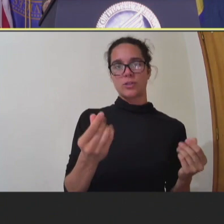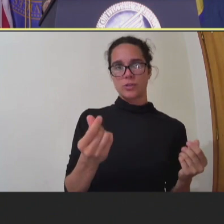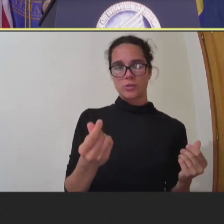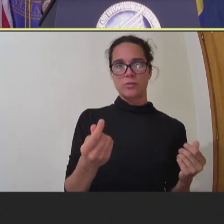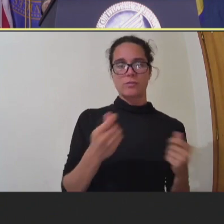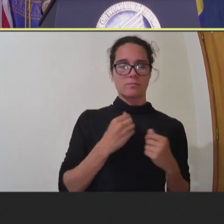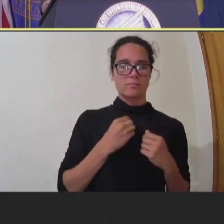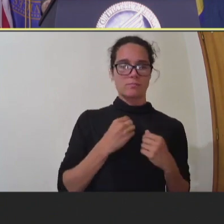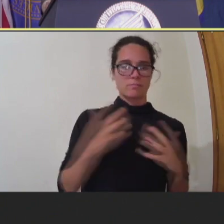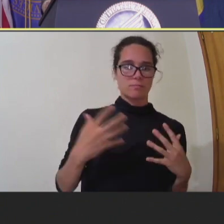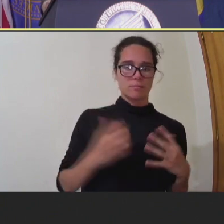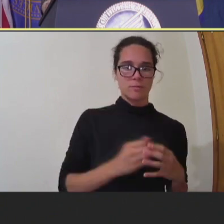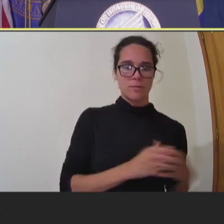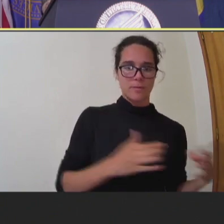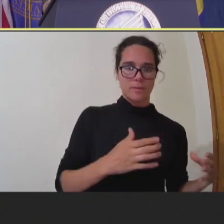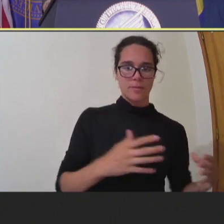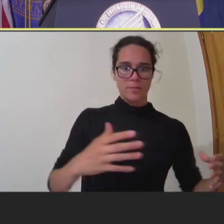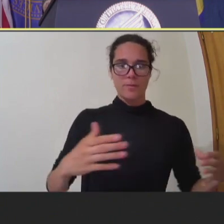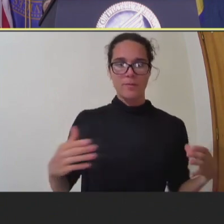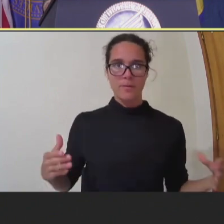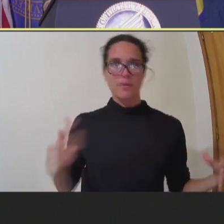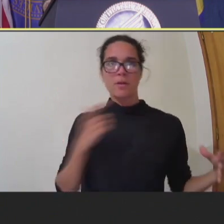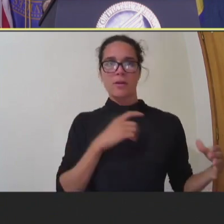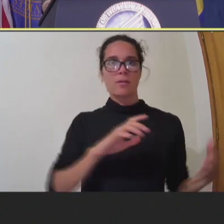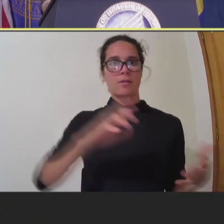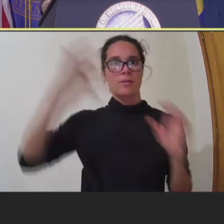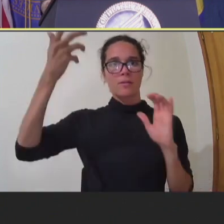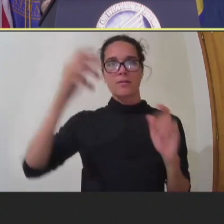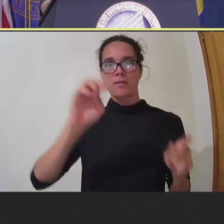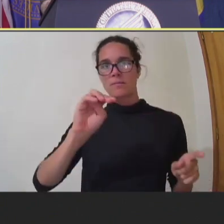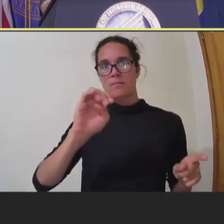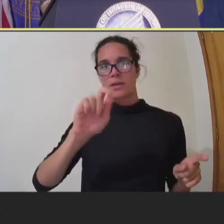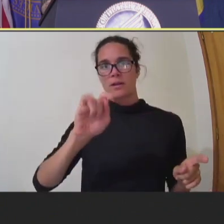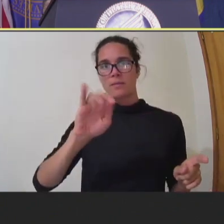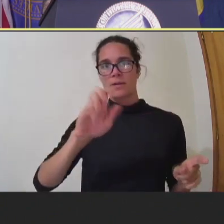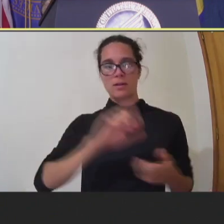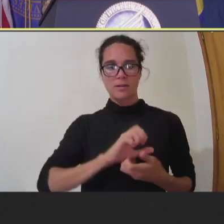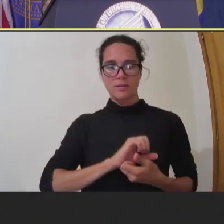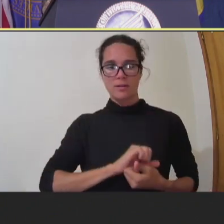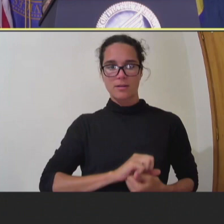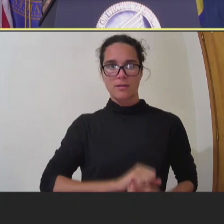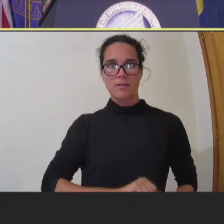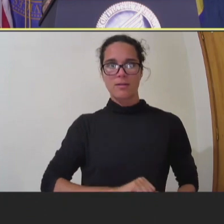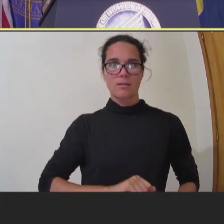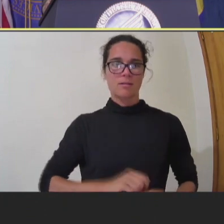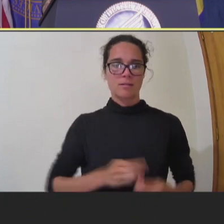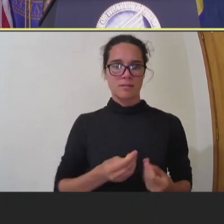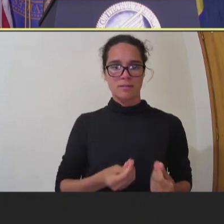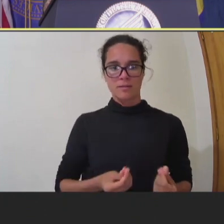dysregulation within the fat tissue and also in the immune environment as well. And losing weight